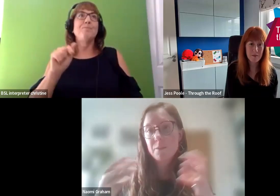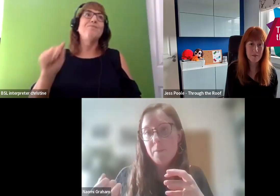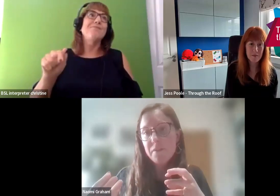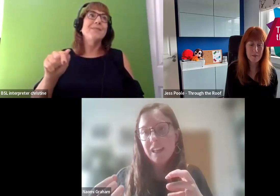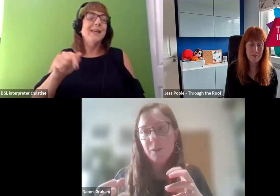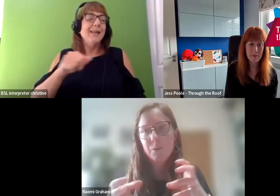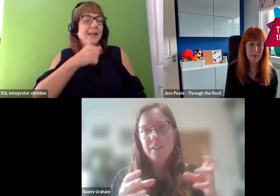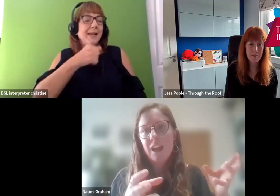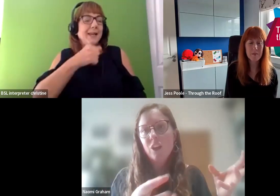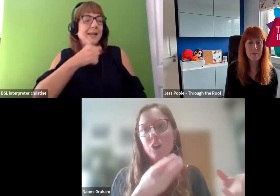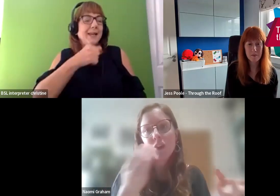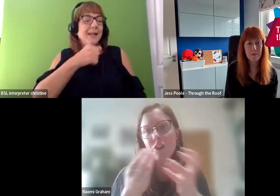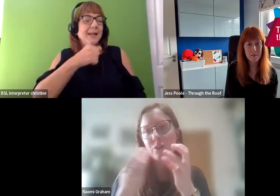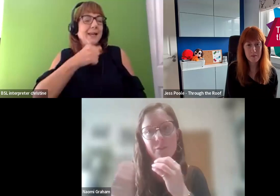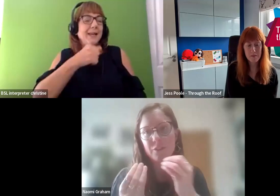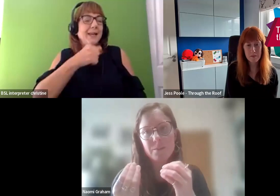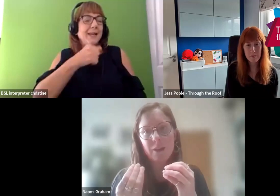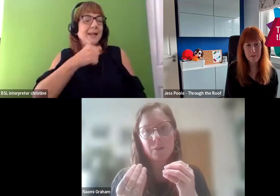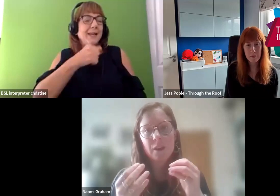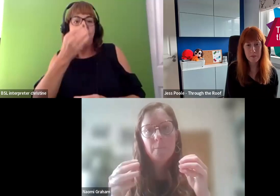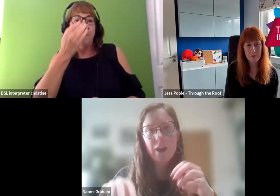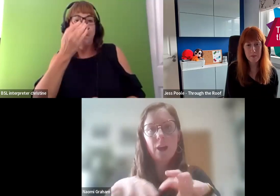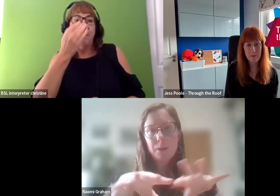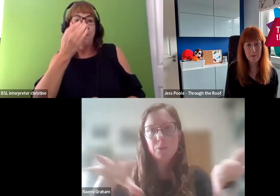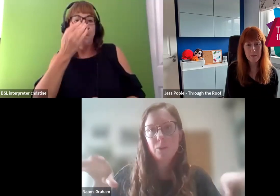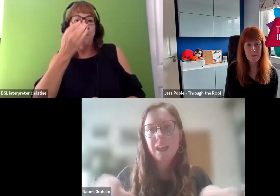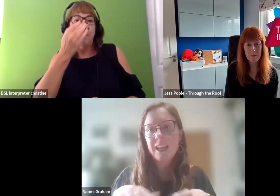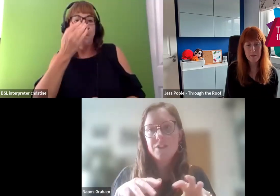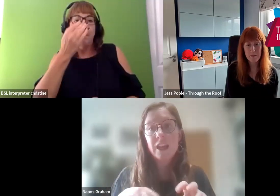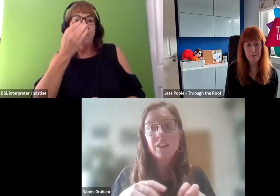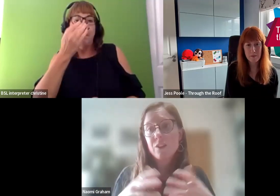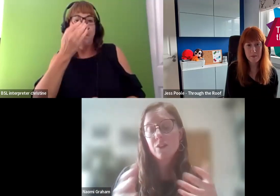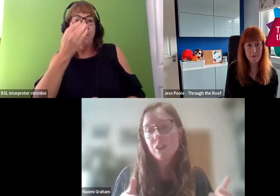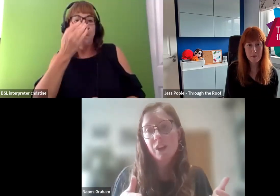linked to memory, like we were saying. You can use different smells to help people to engage in the